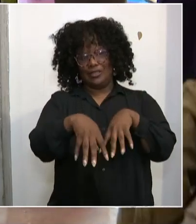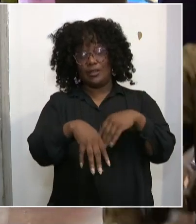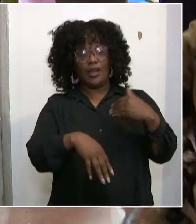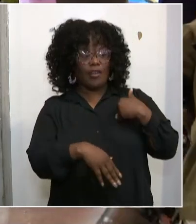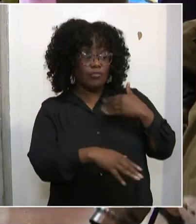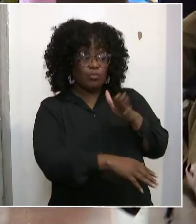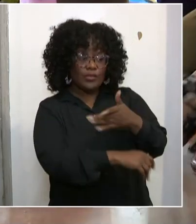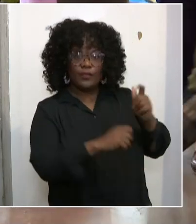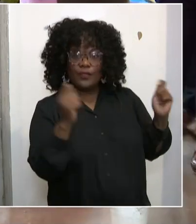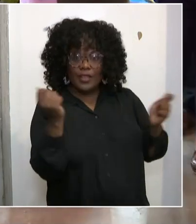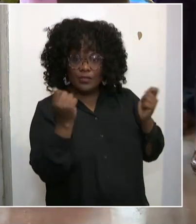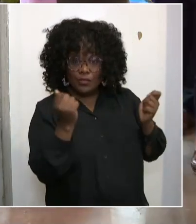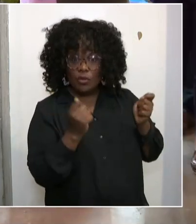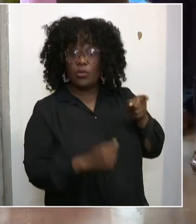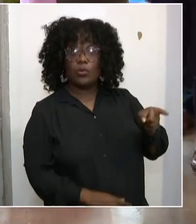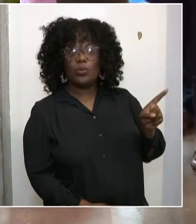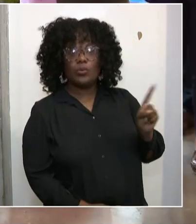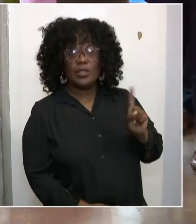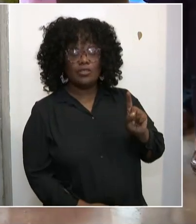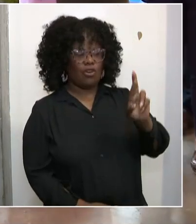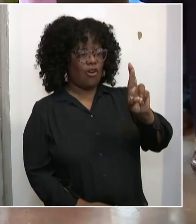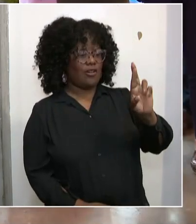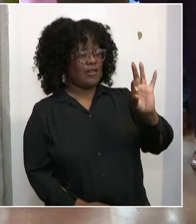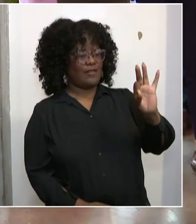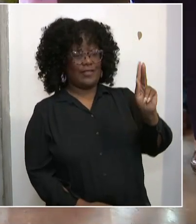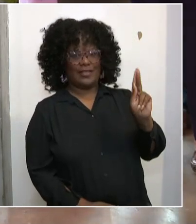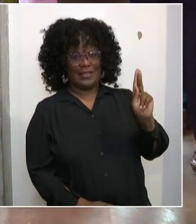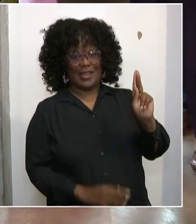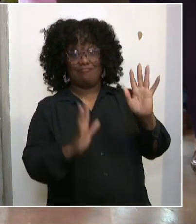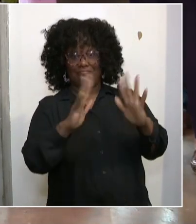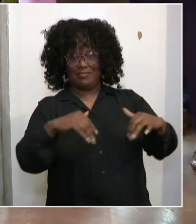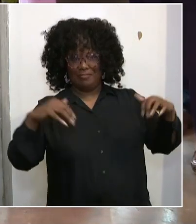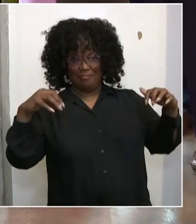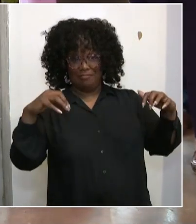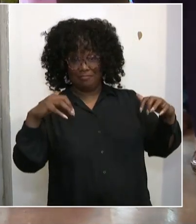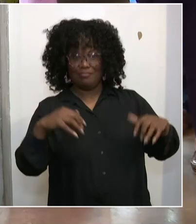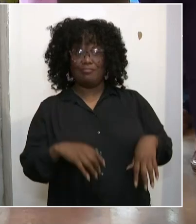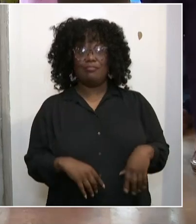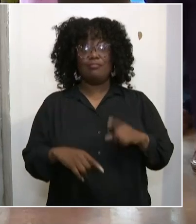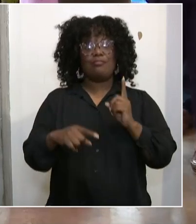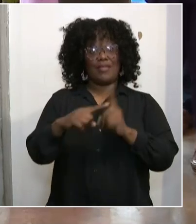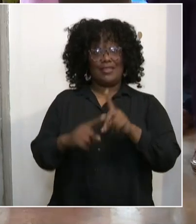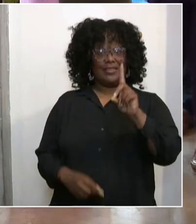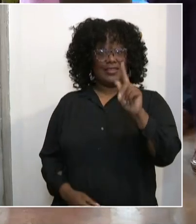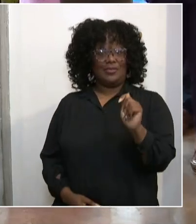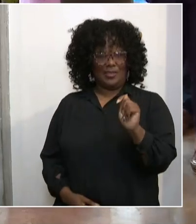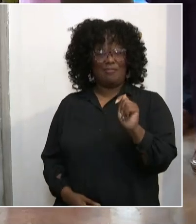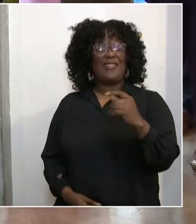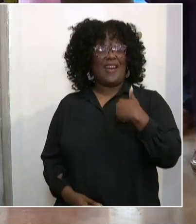as well as the World Pride Festival downtown. So there's a lot going on. Uh,